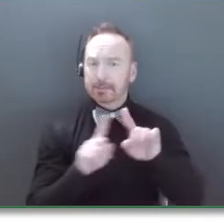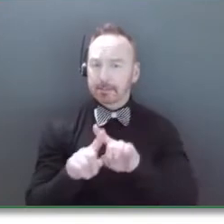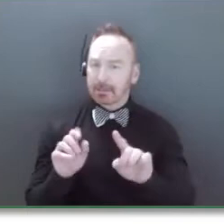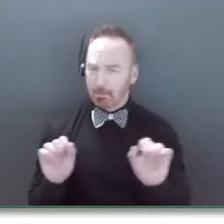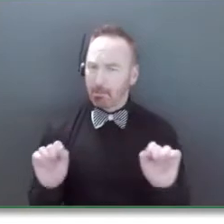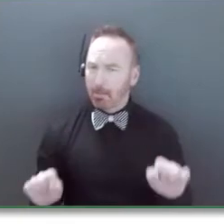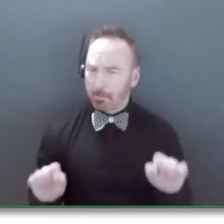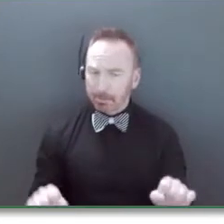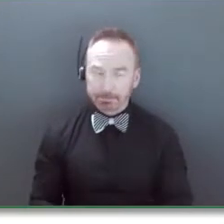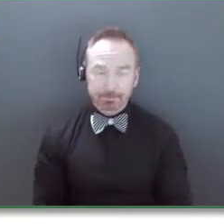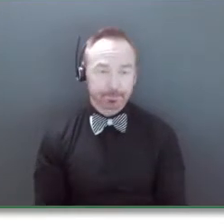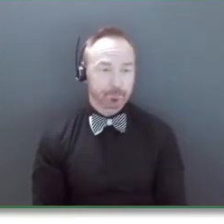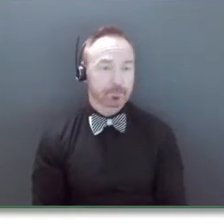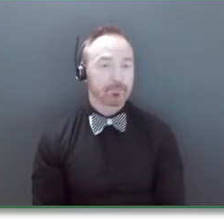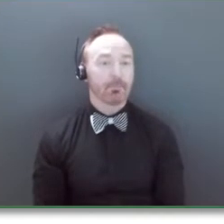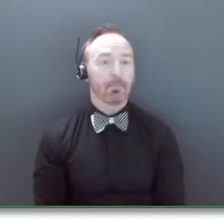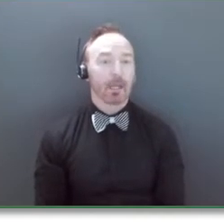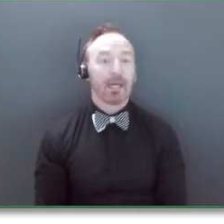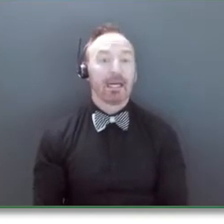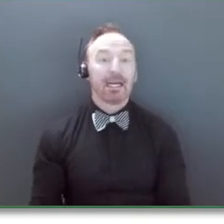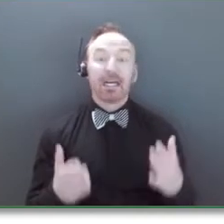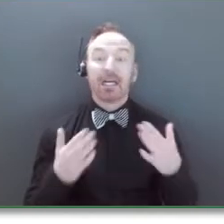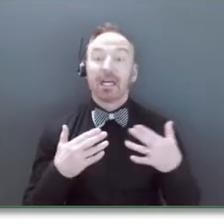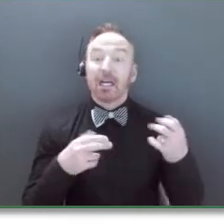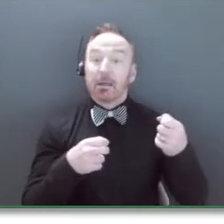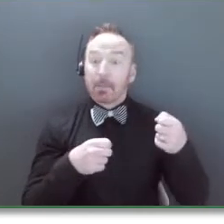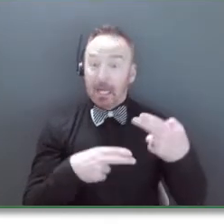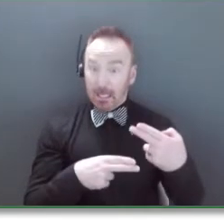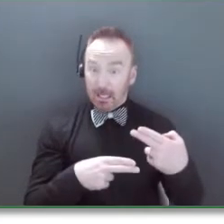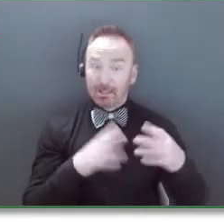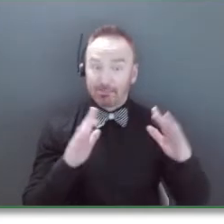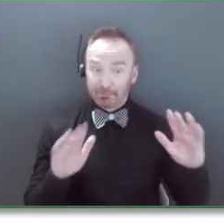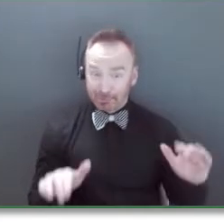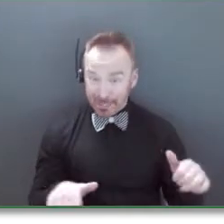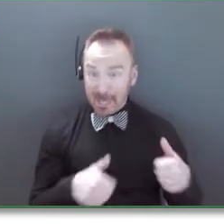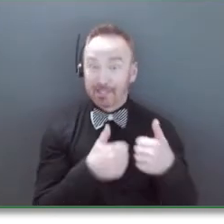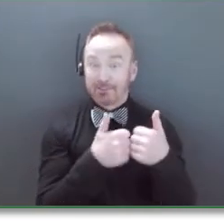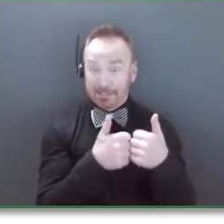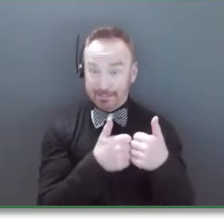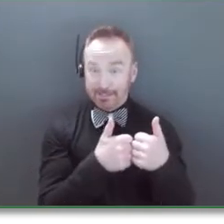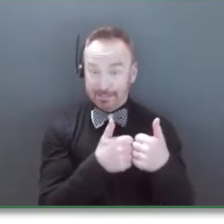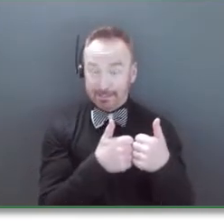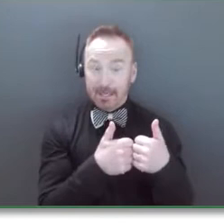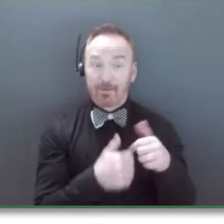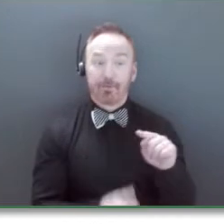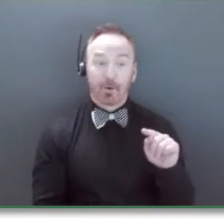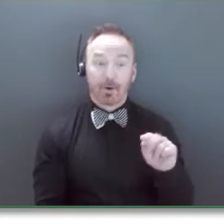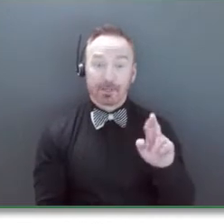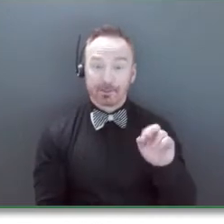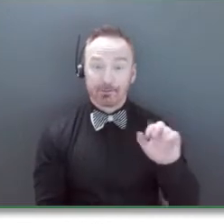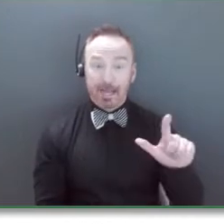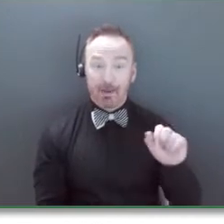One of the most challenging destinations the trail riders accomplished has been summiting Mount Kilimanjaro